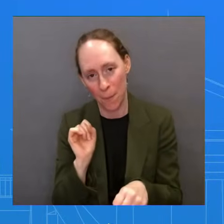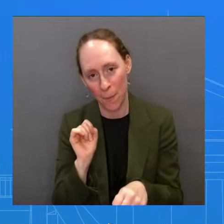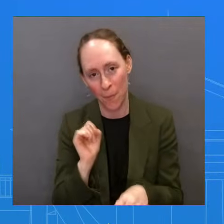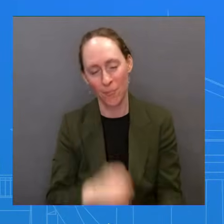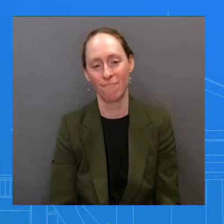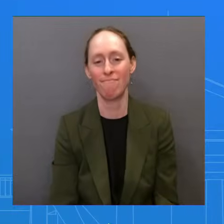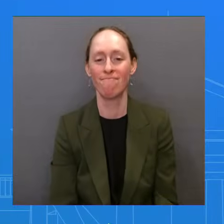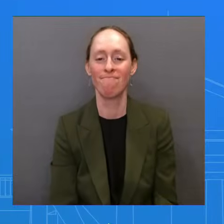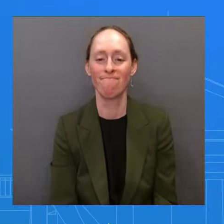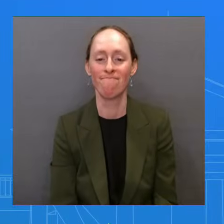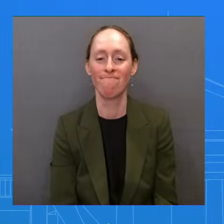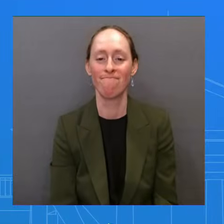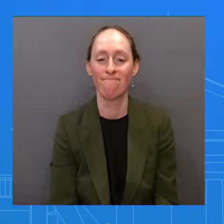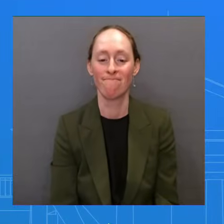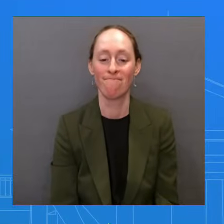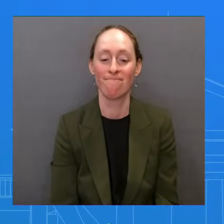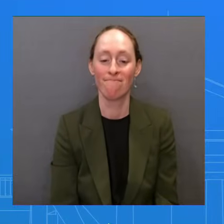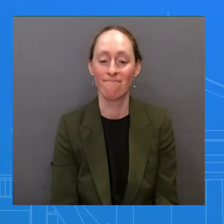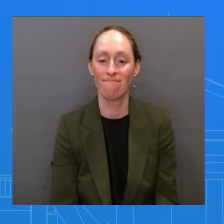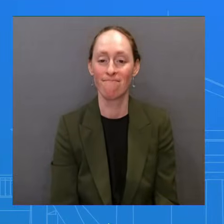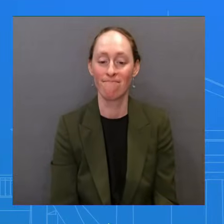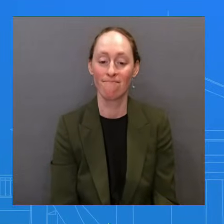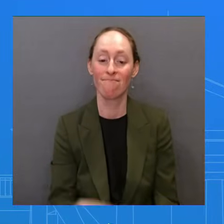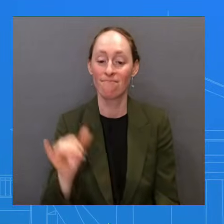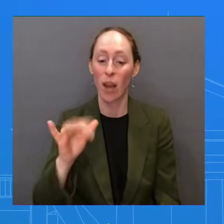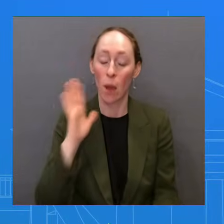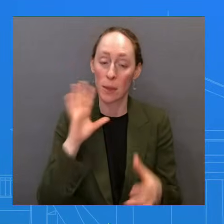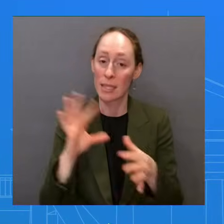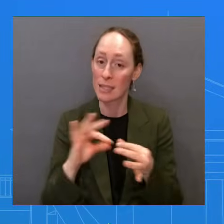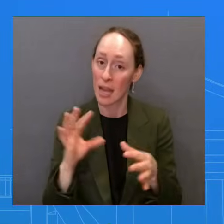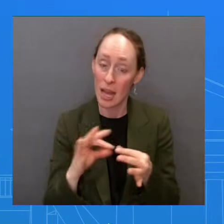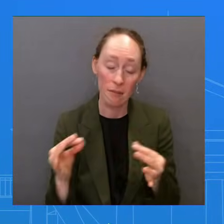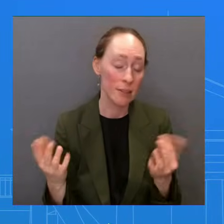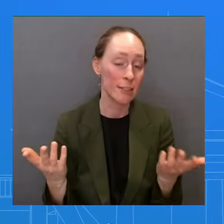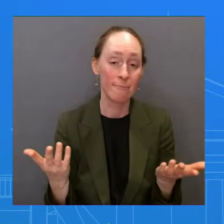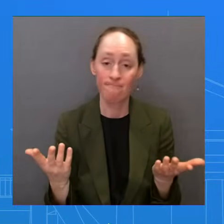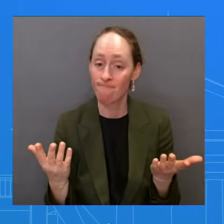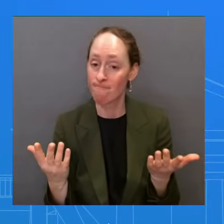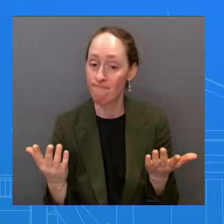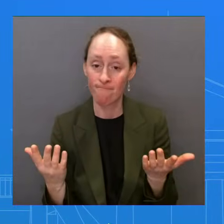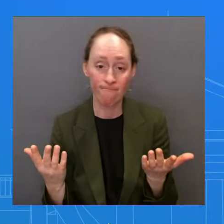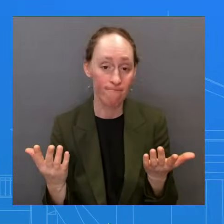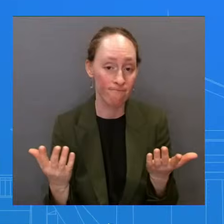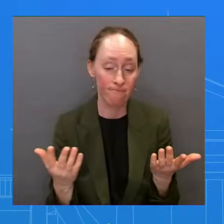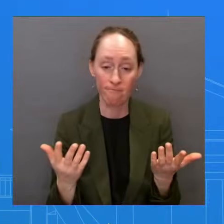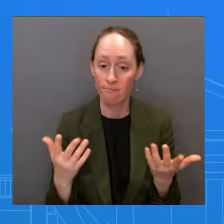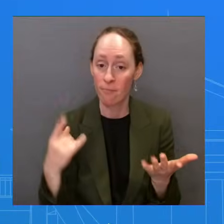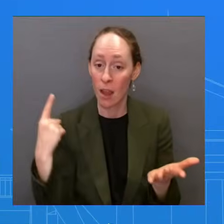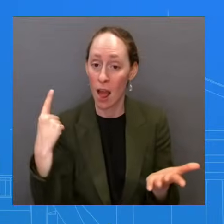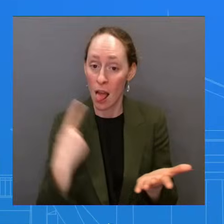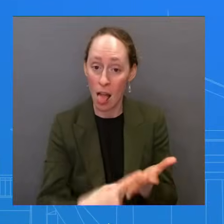we will have a conversation about -- about the budget and appropriations. And that is something that he will be very clear about: